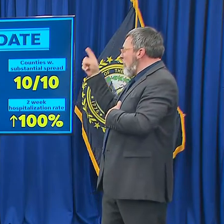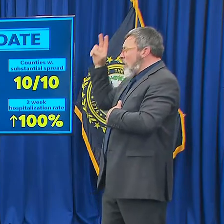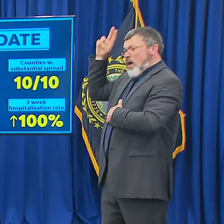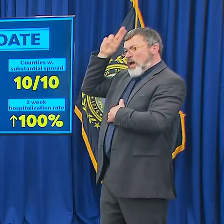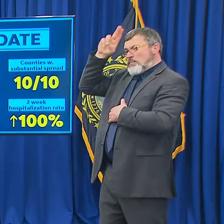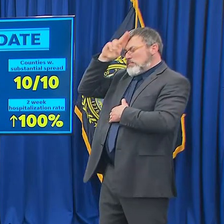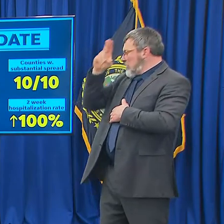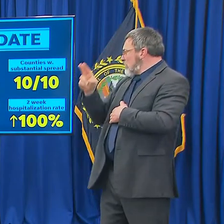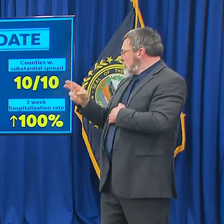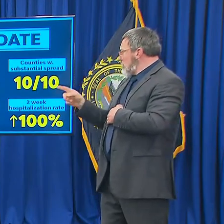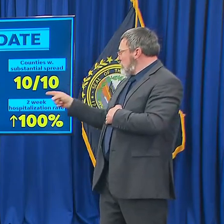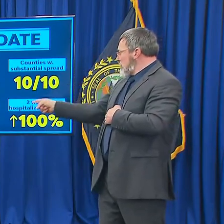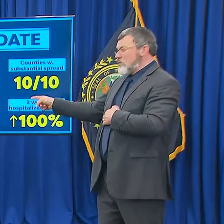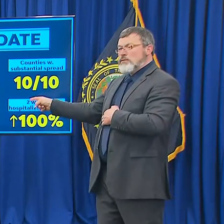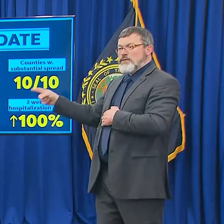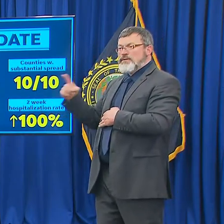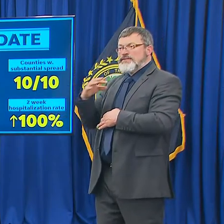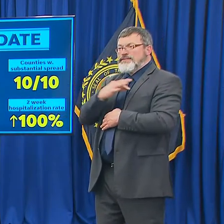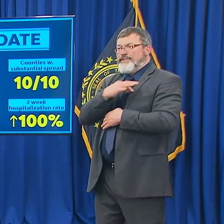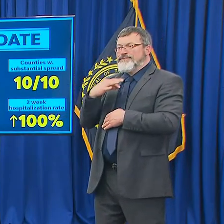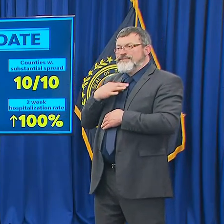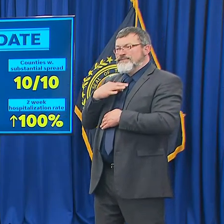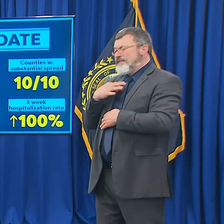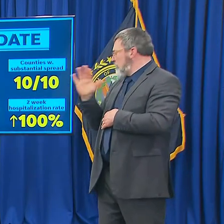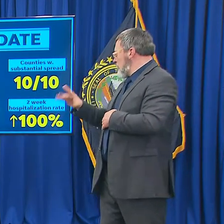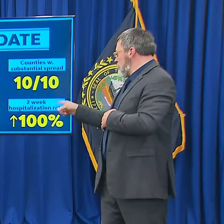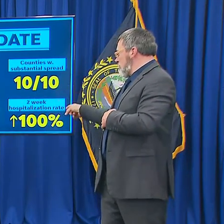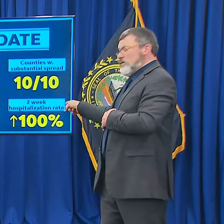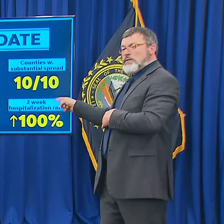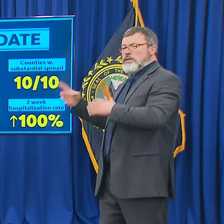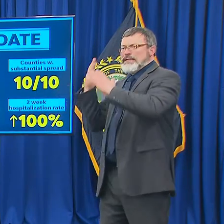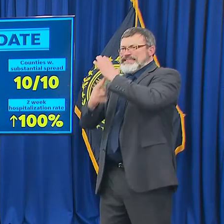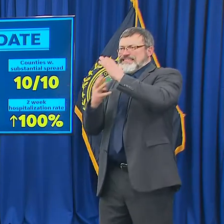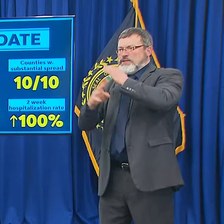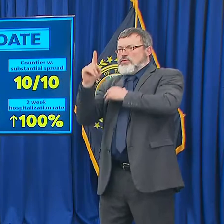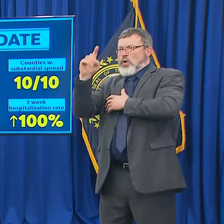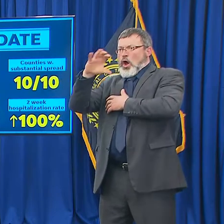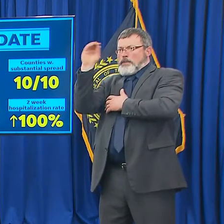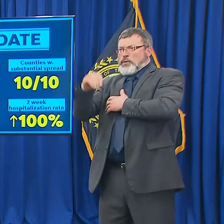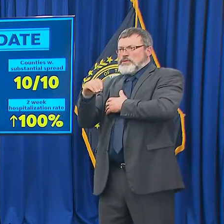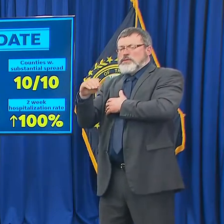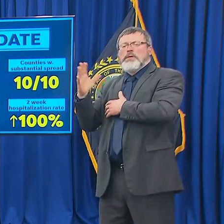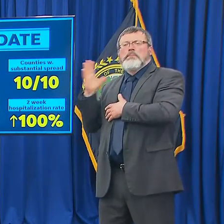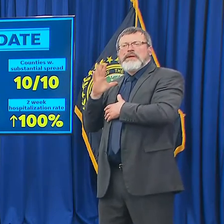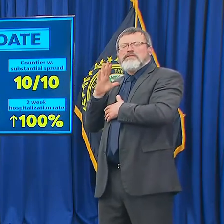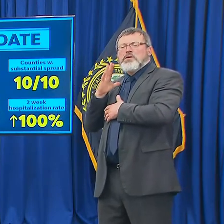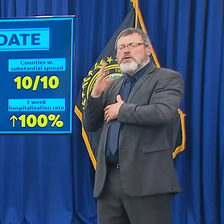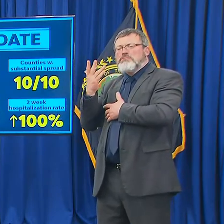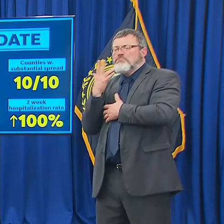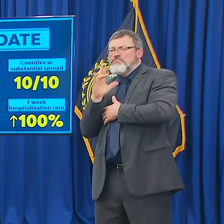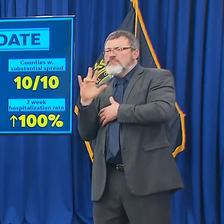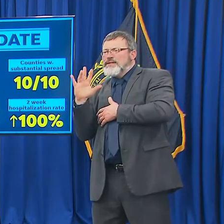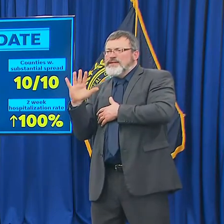It's about really three and four weeks from now. So we know that when you put some of these mandates stipulations in place, you're really